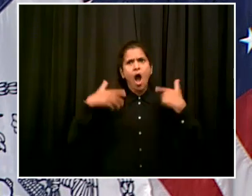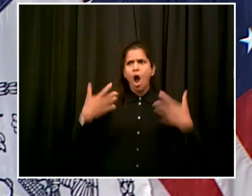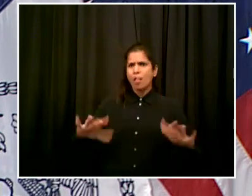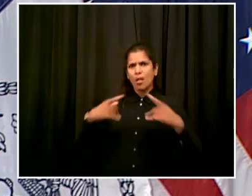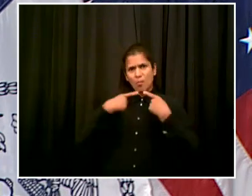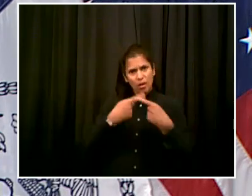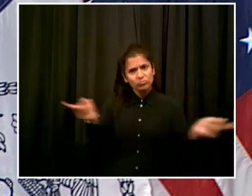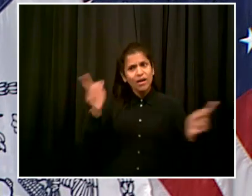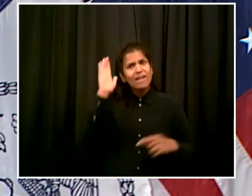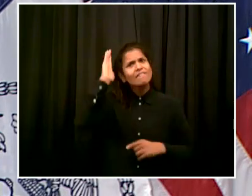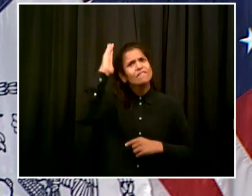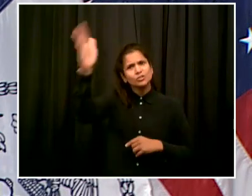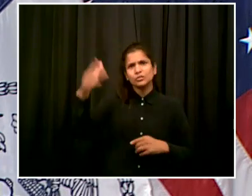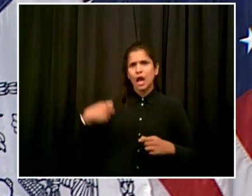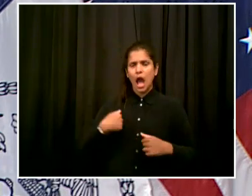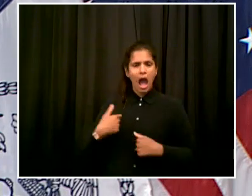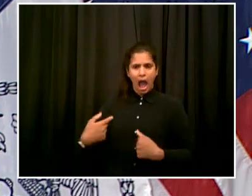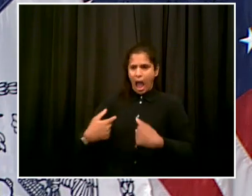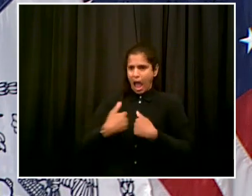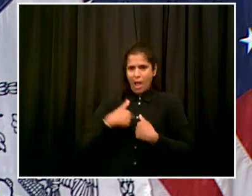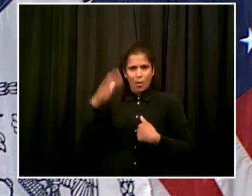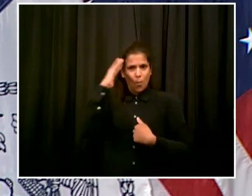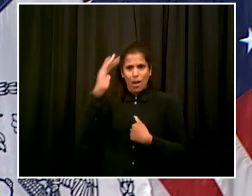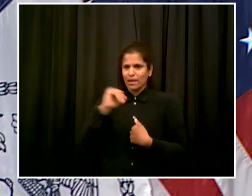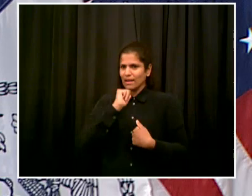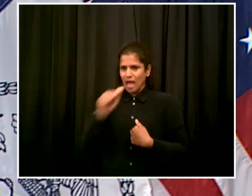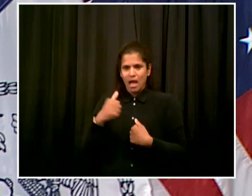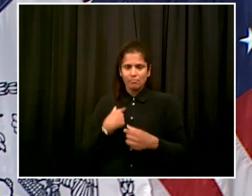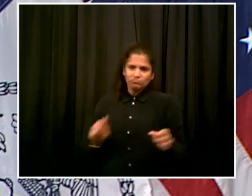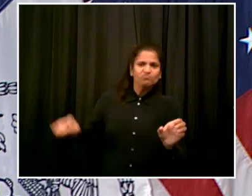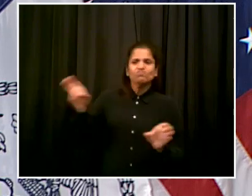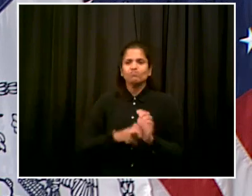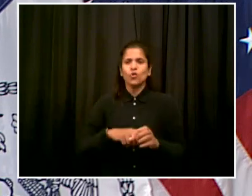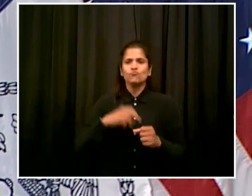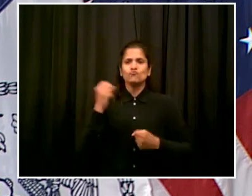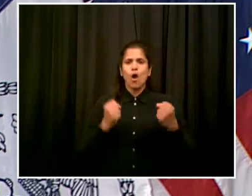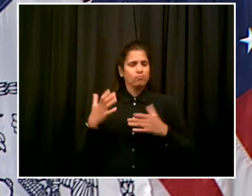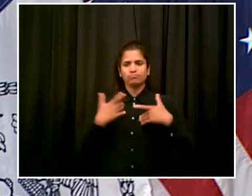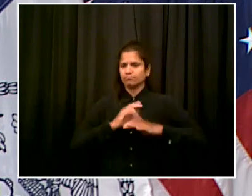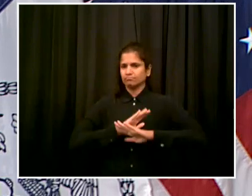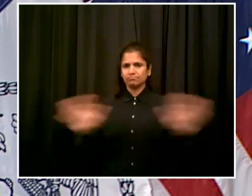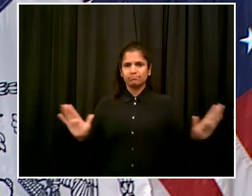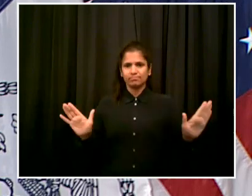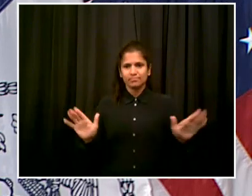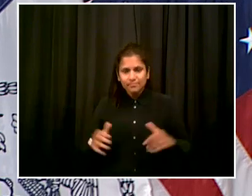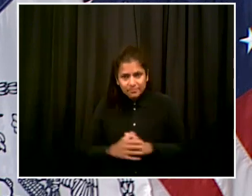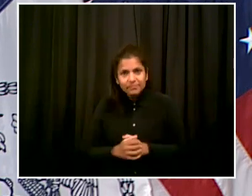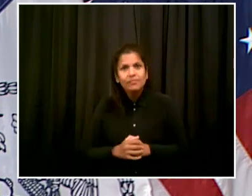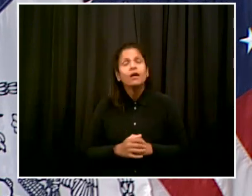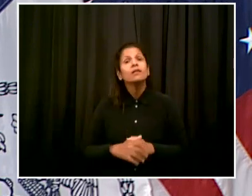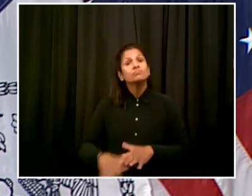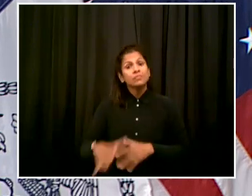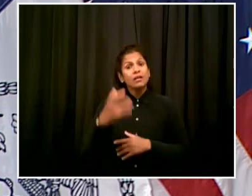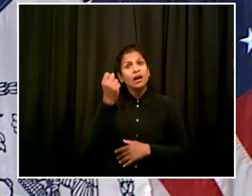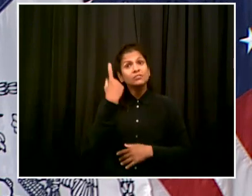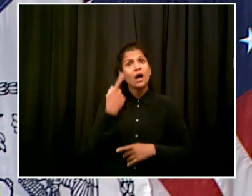SEVERAL YEARS I WILL NOT HAVE A CAR IN THE FUTURE. PEOPLE MAY USE